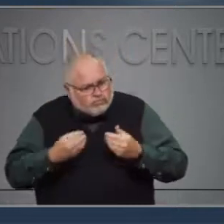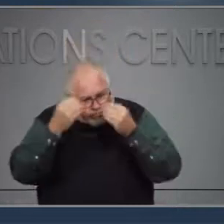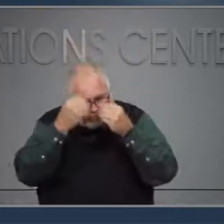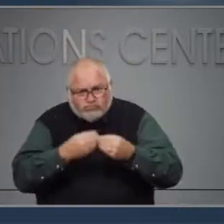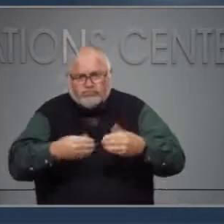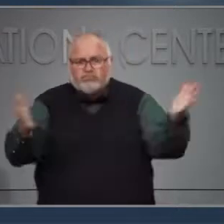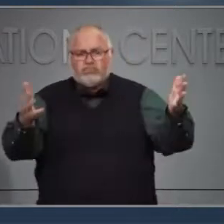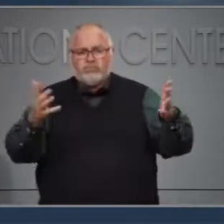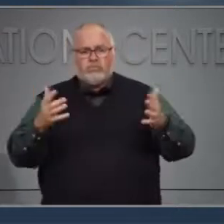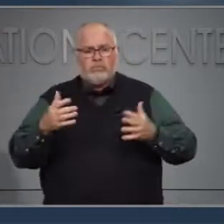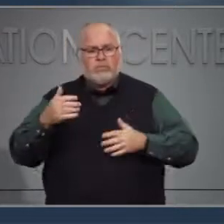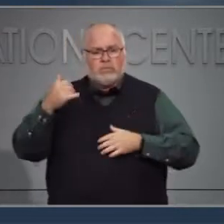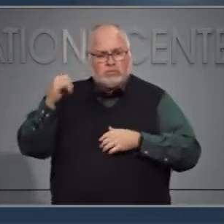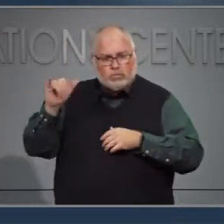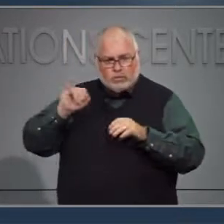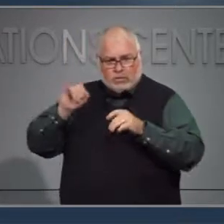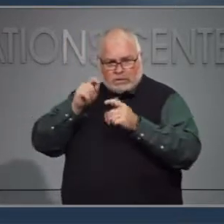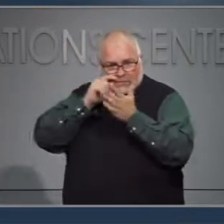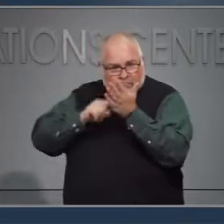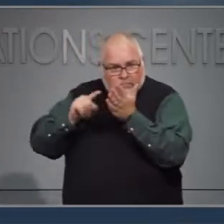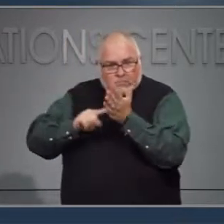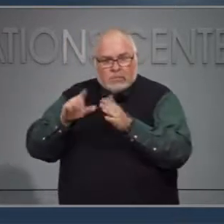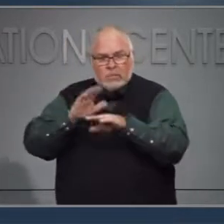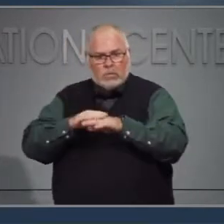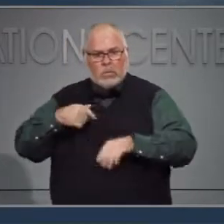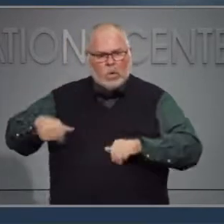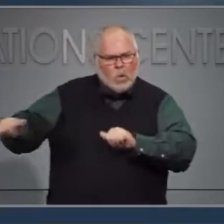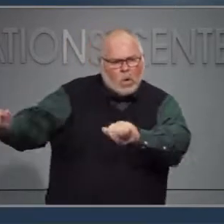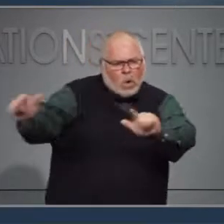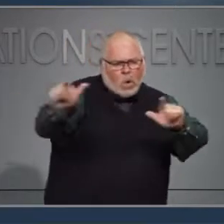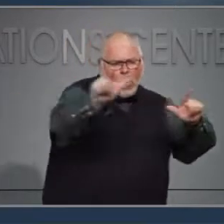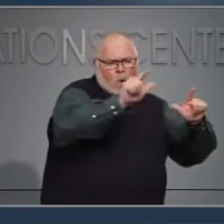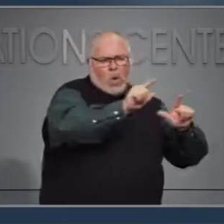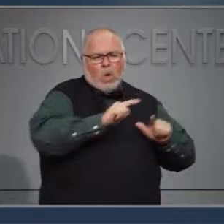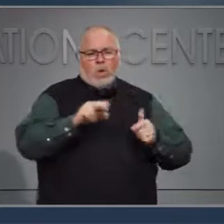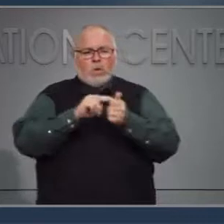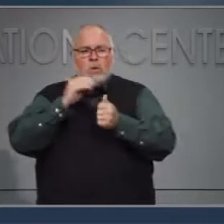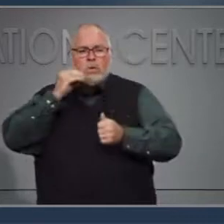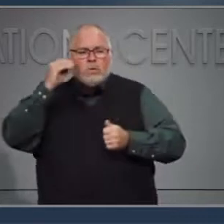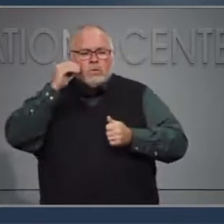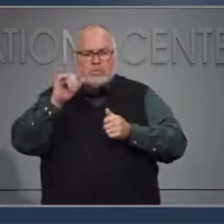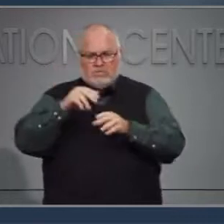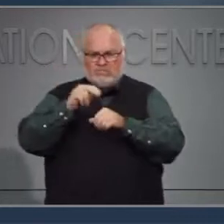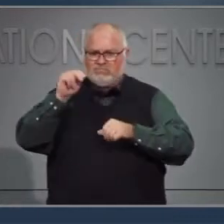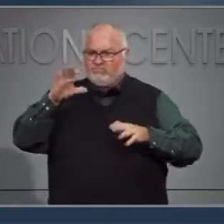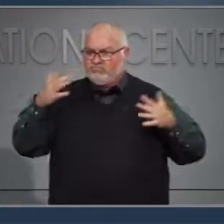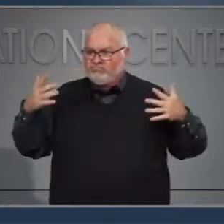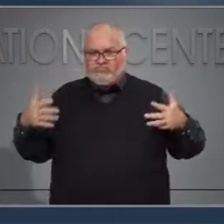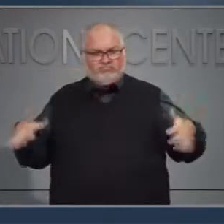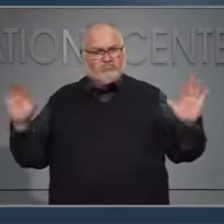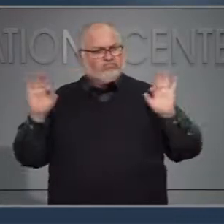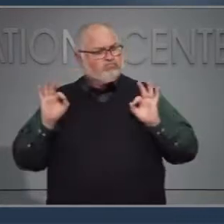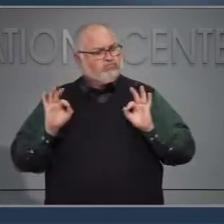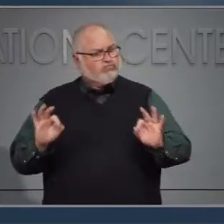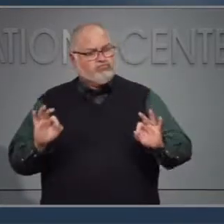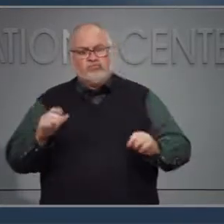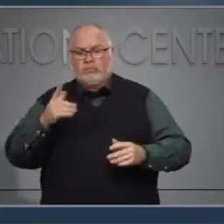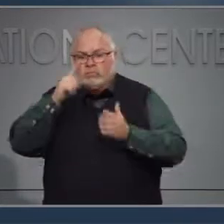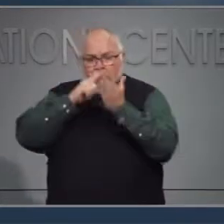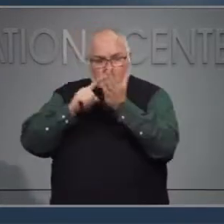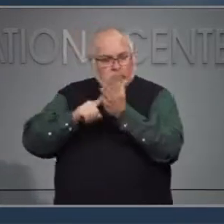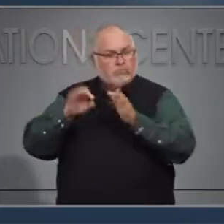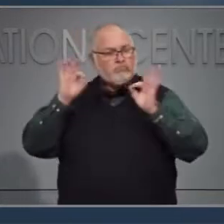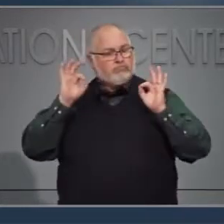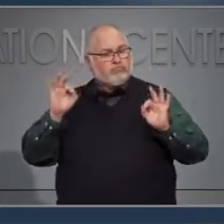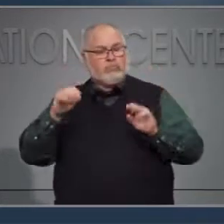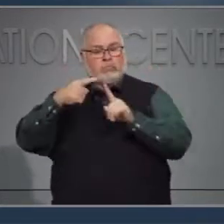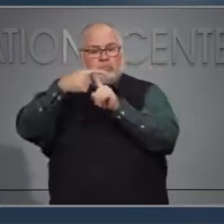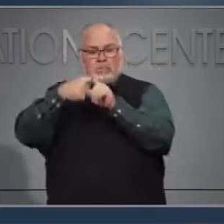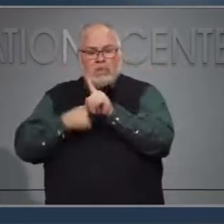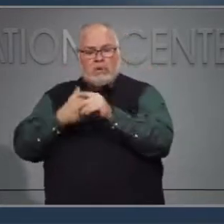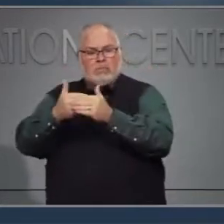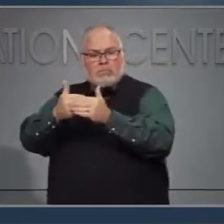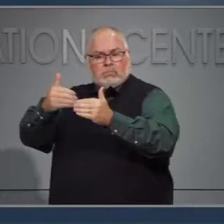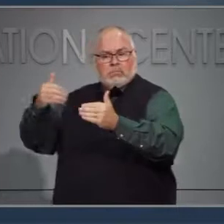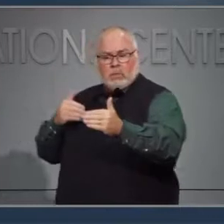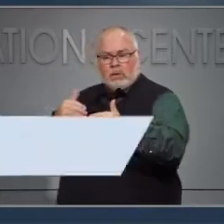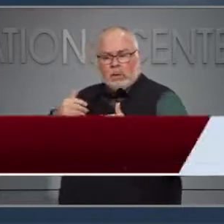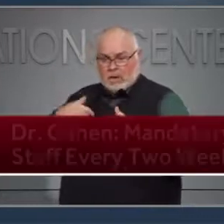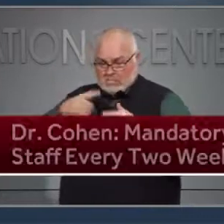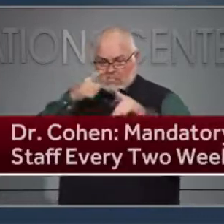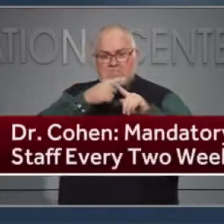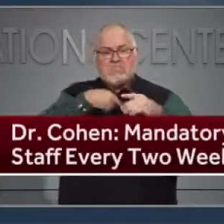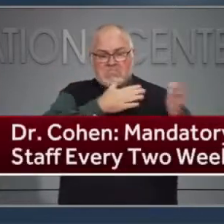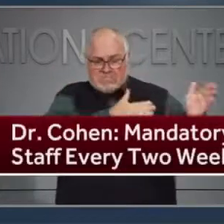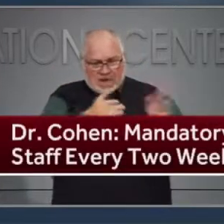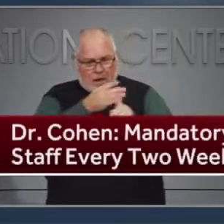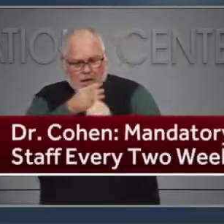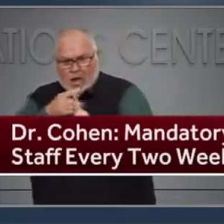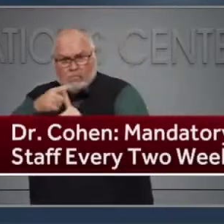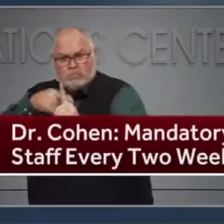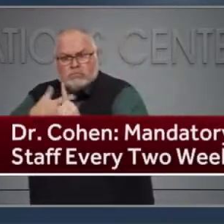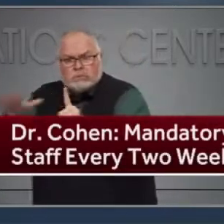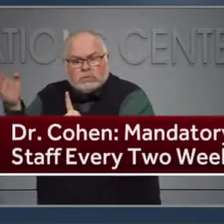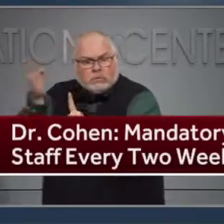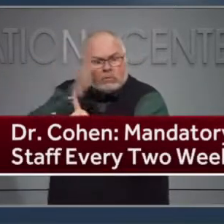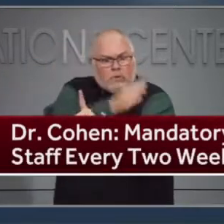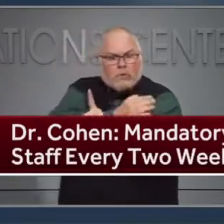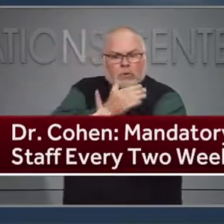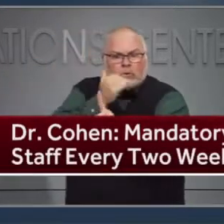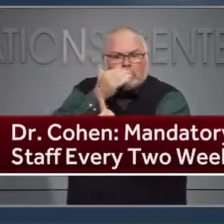WE HAVE ALREADY COMPLETED ON-SITE INSPECTION CONTROL INFECTION AT ALL OF THE NURSING HOMES IN NORTH CAROLINA AND NEVER COMPLETED ONE MONTH AHEAD SCHEDULE -- AND THEY WERE